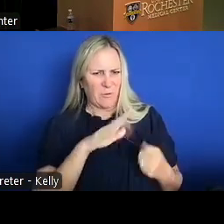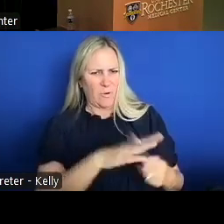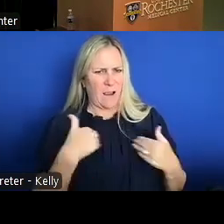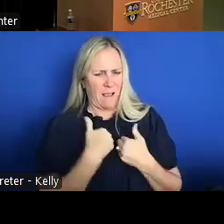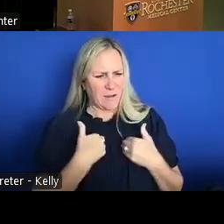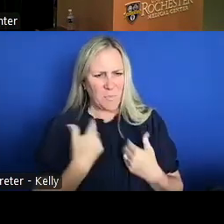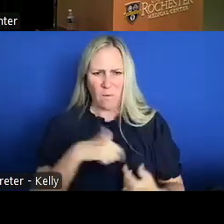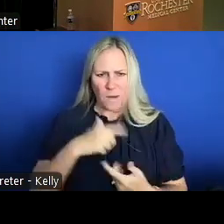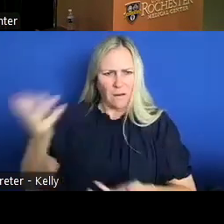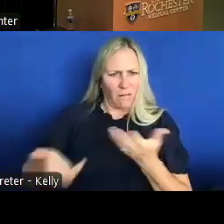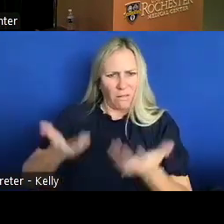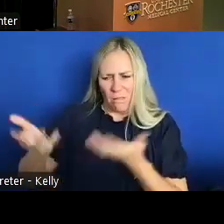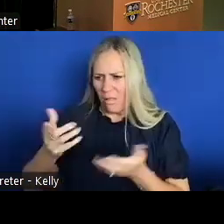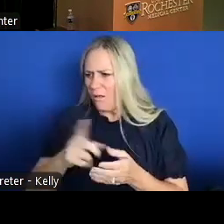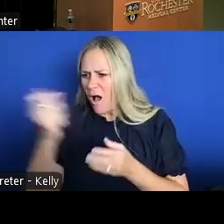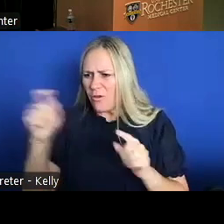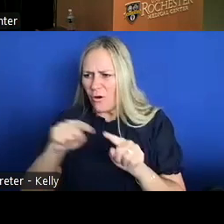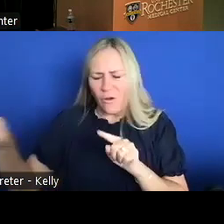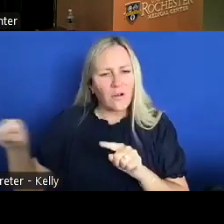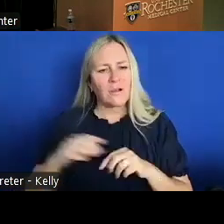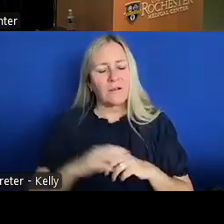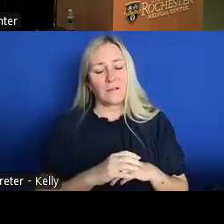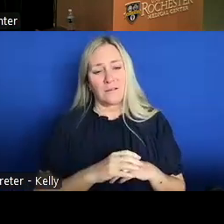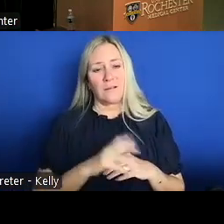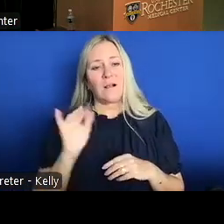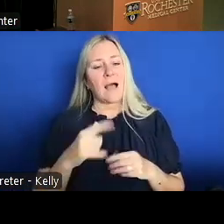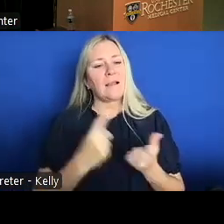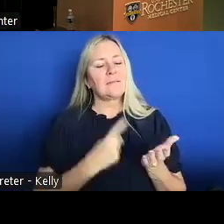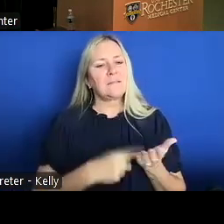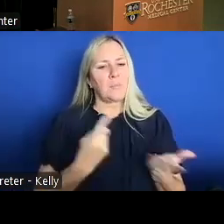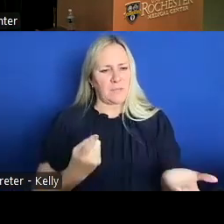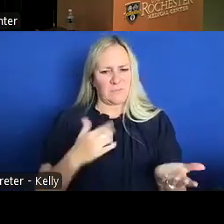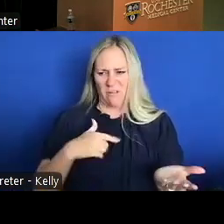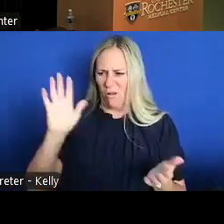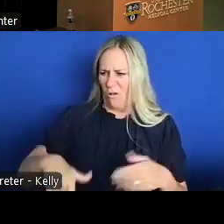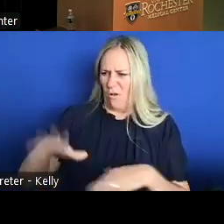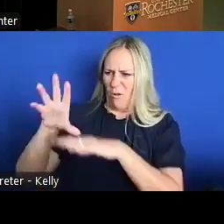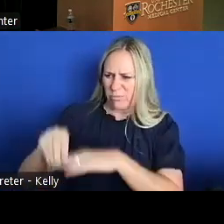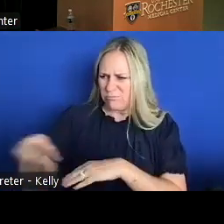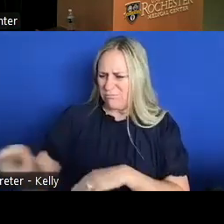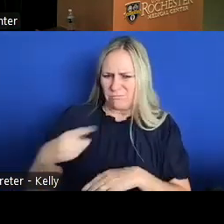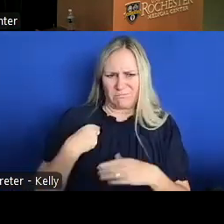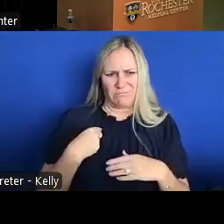all of this there can be sometimes a trivializing a minimizing but what I've seen in in stories that